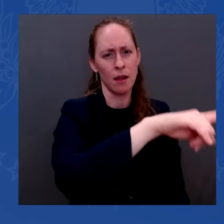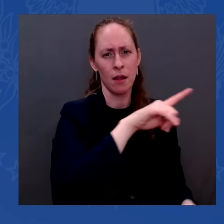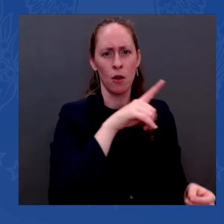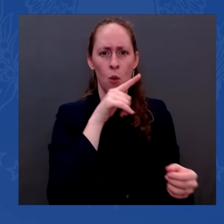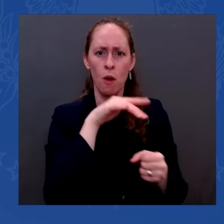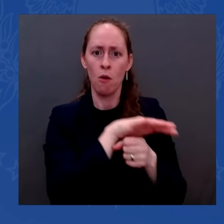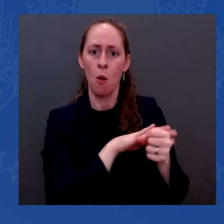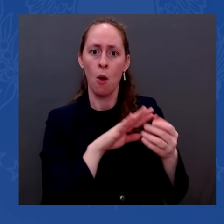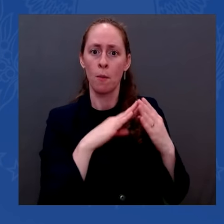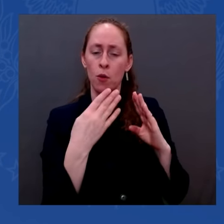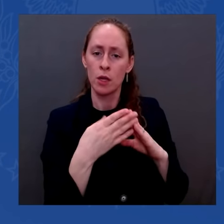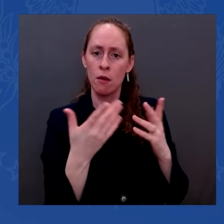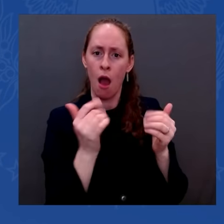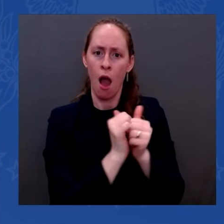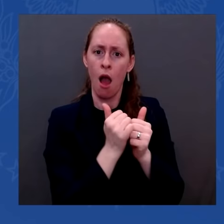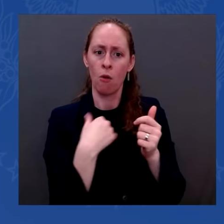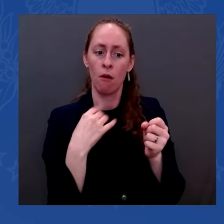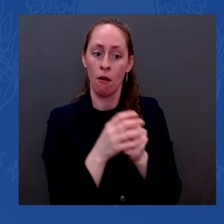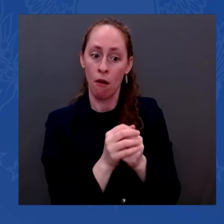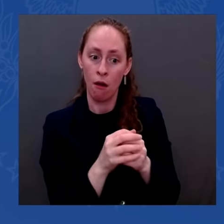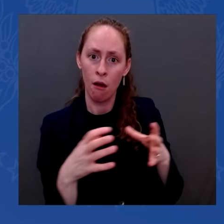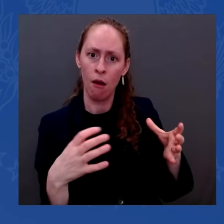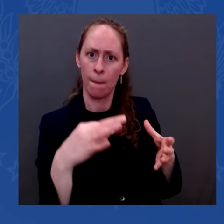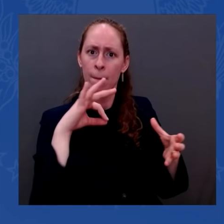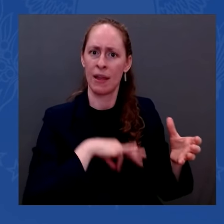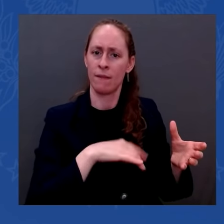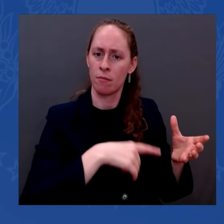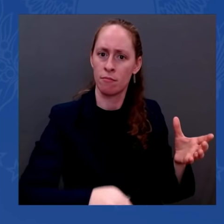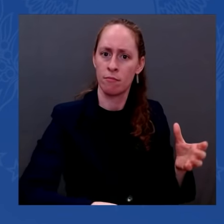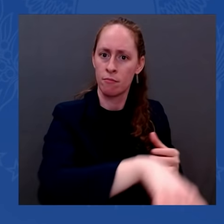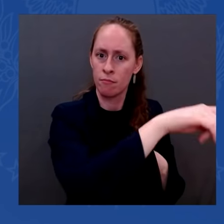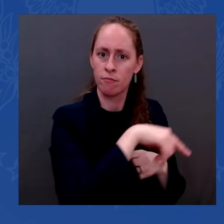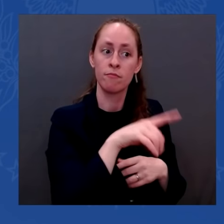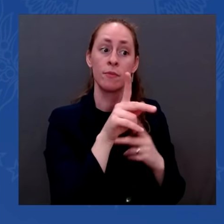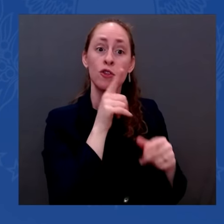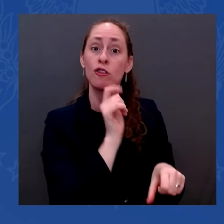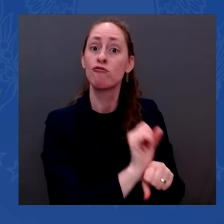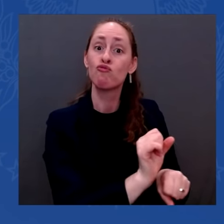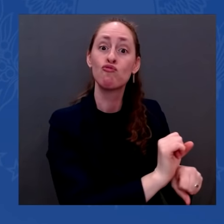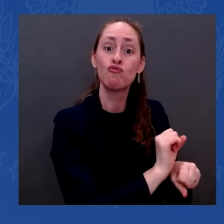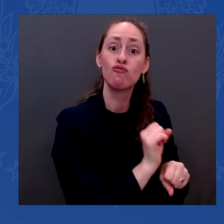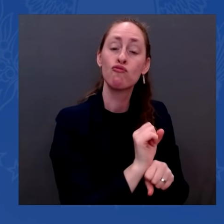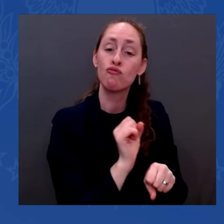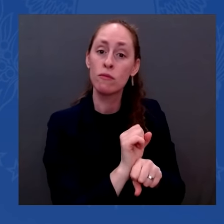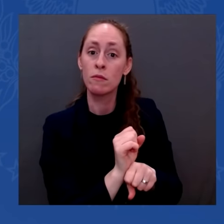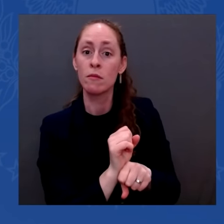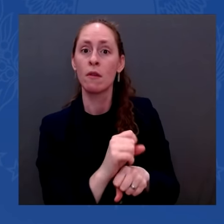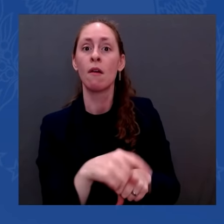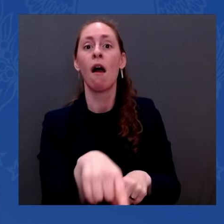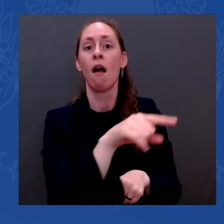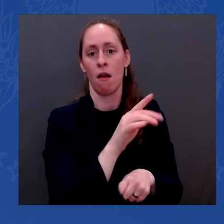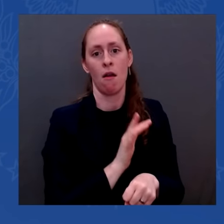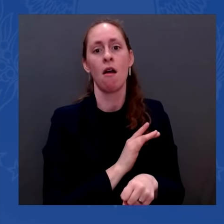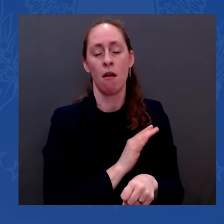include local benefits in a sustainable way. And that's what's so exciting, from my perspective, because it --